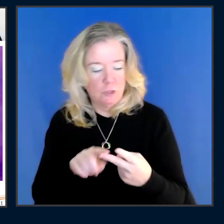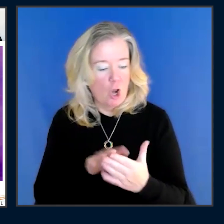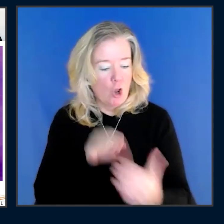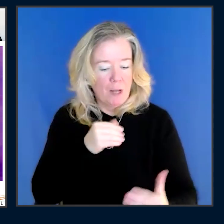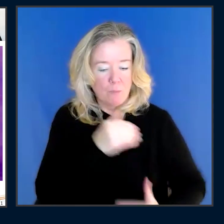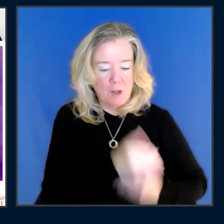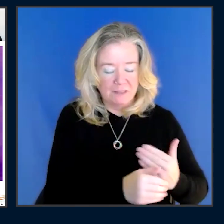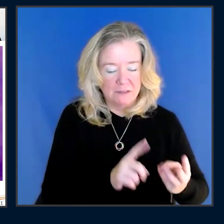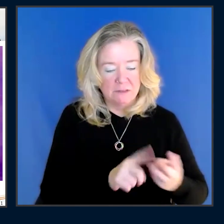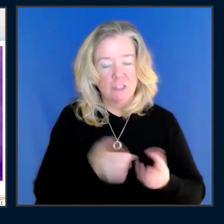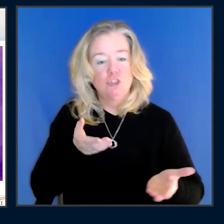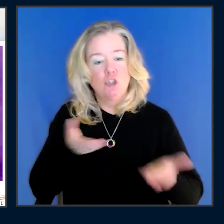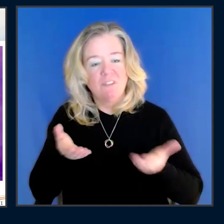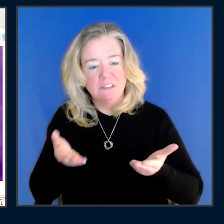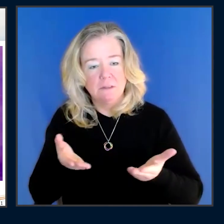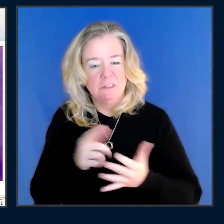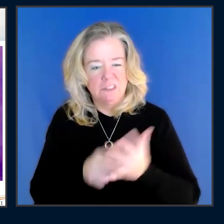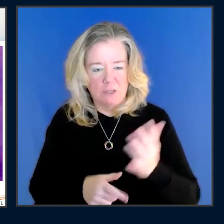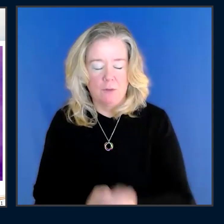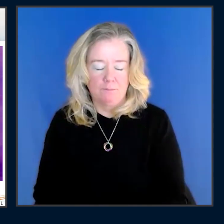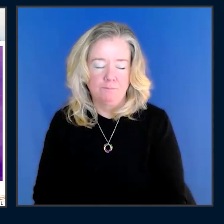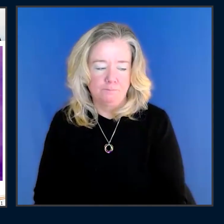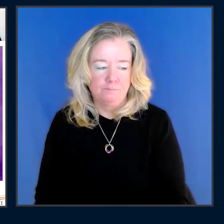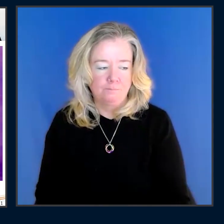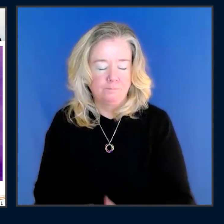learning, services, et cetera.